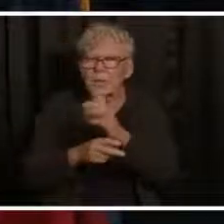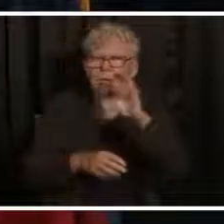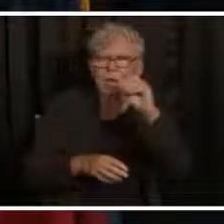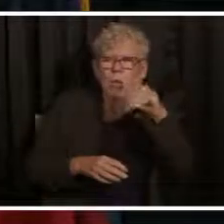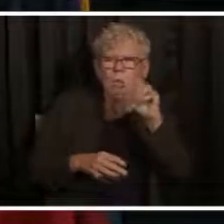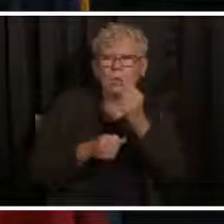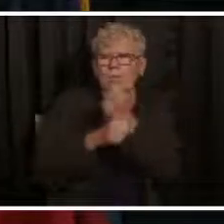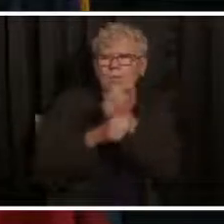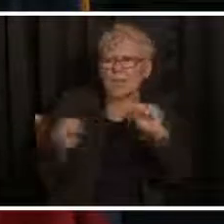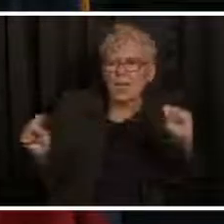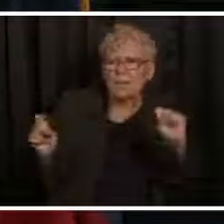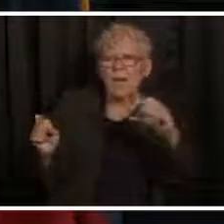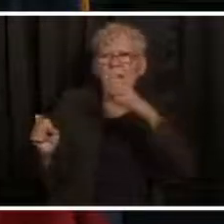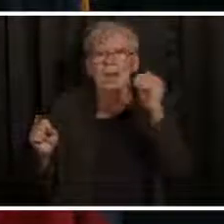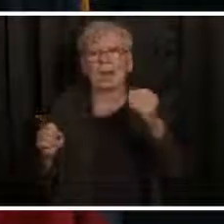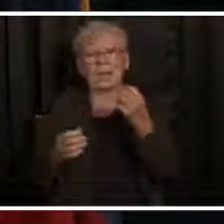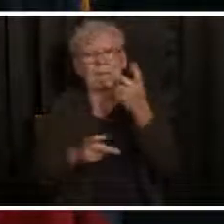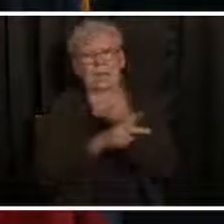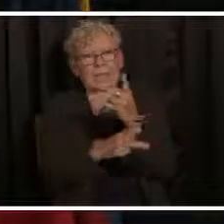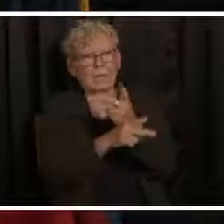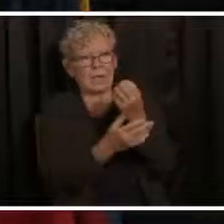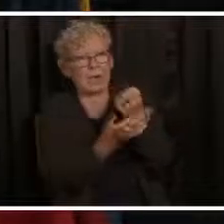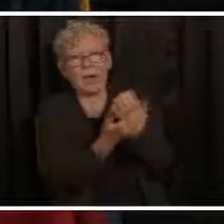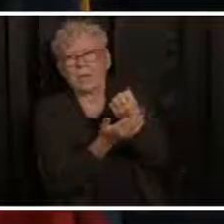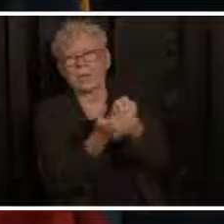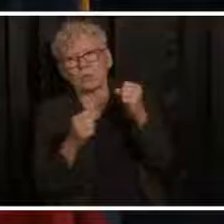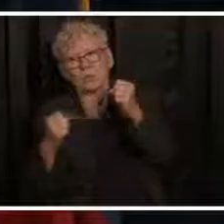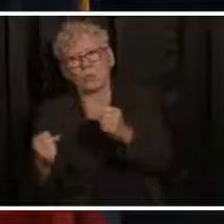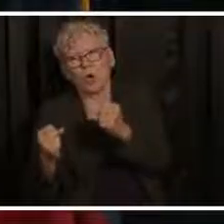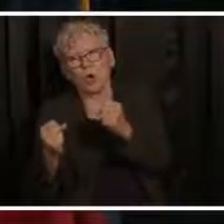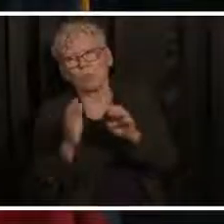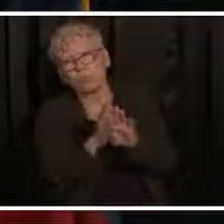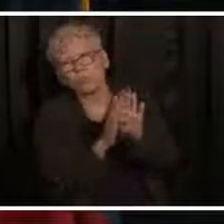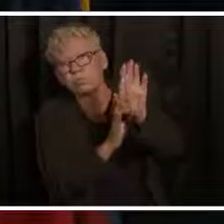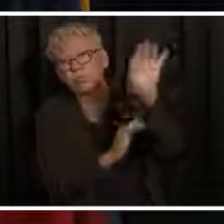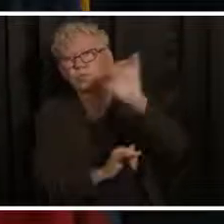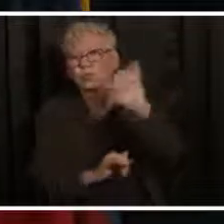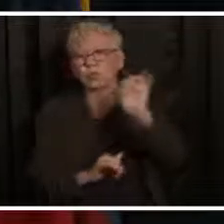strong. So, just as that's and his focus. Our focus is to grow